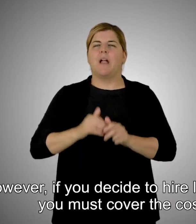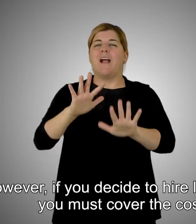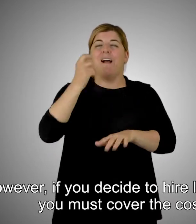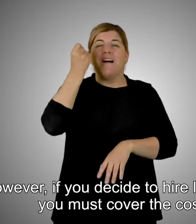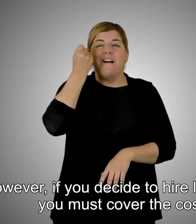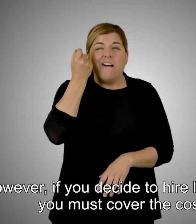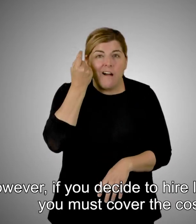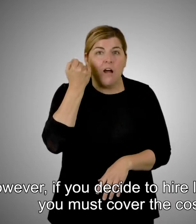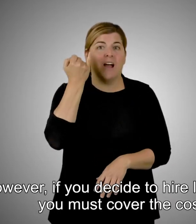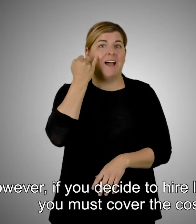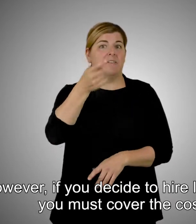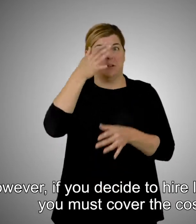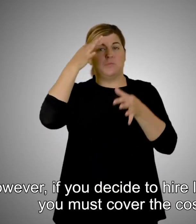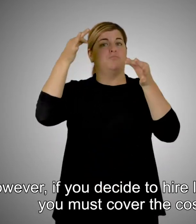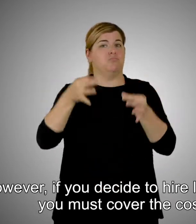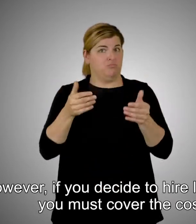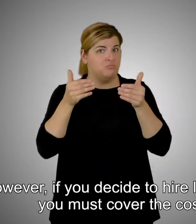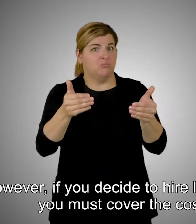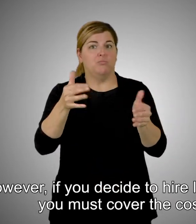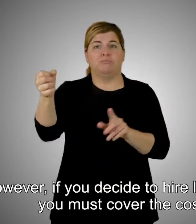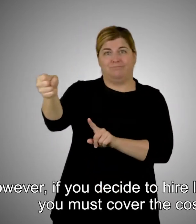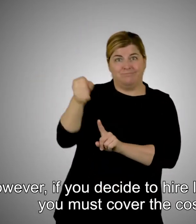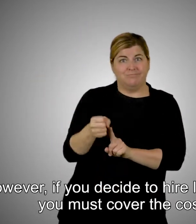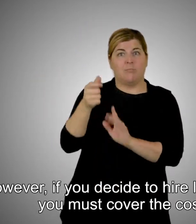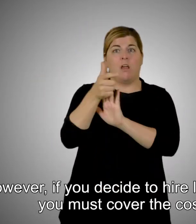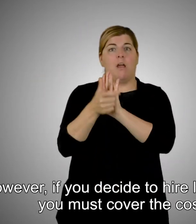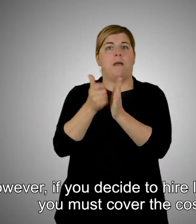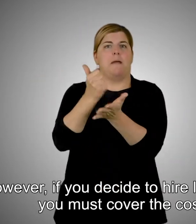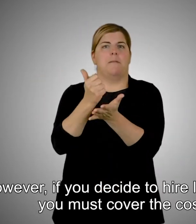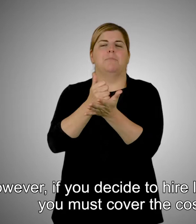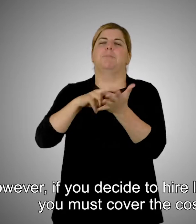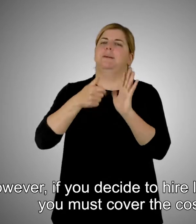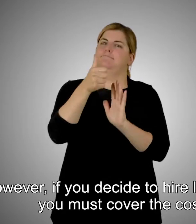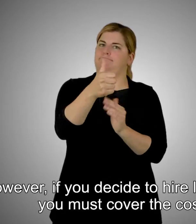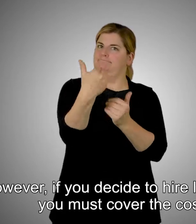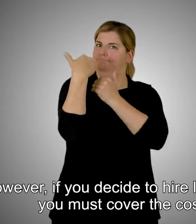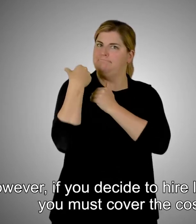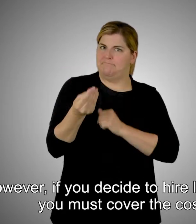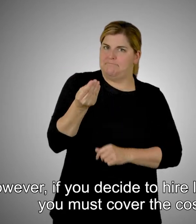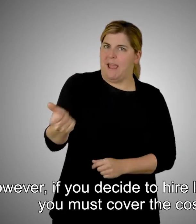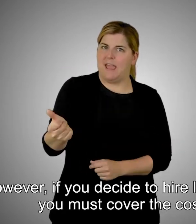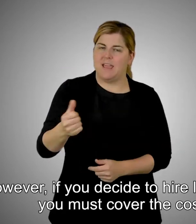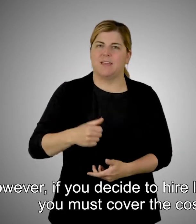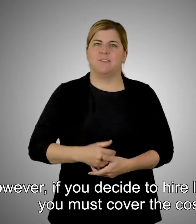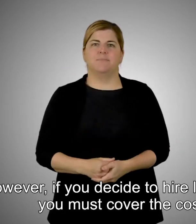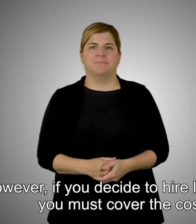However, if you decide to hire legal help, you must cover the cost.